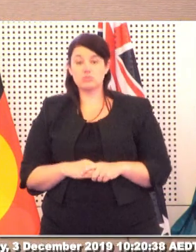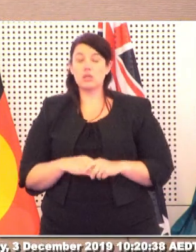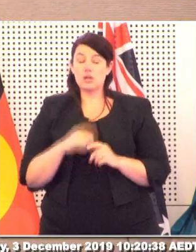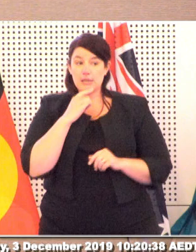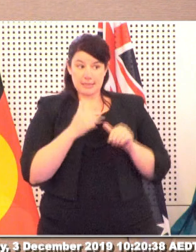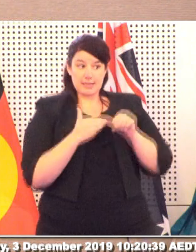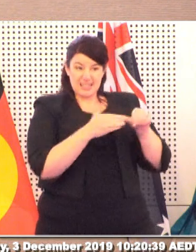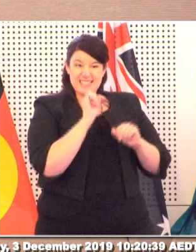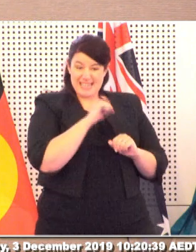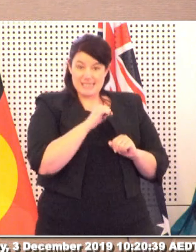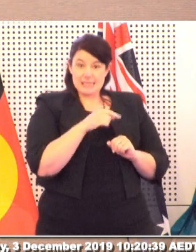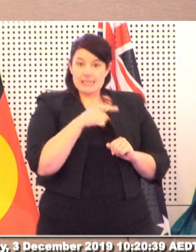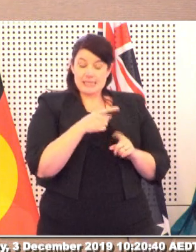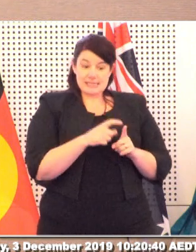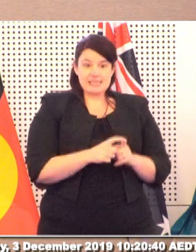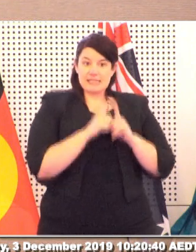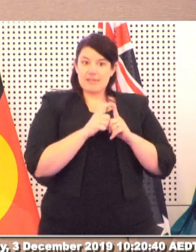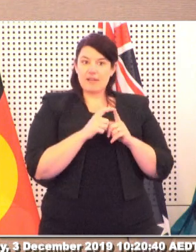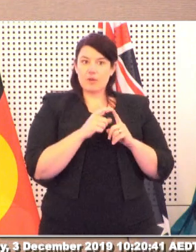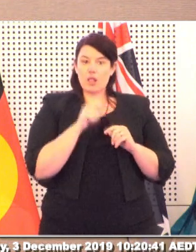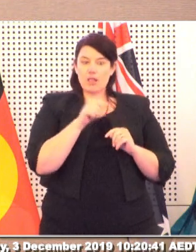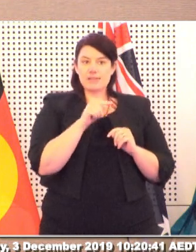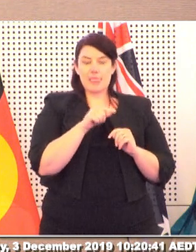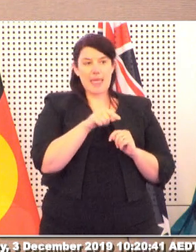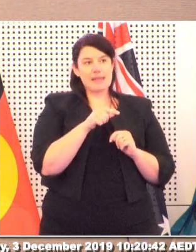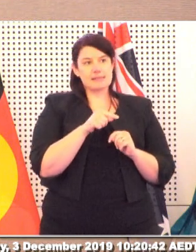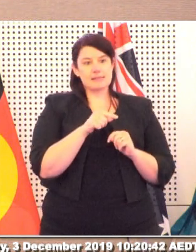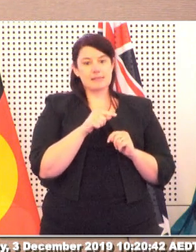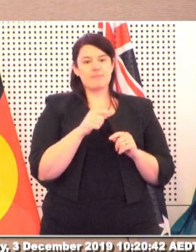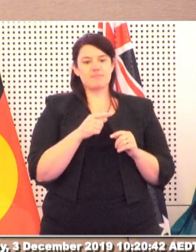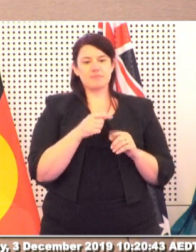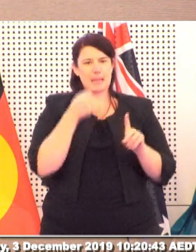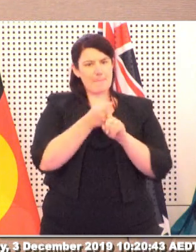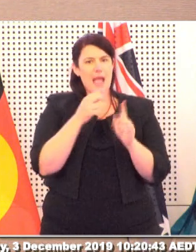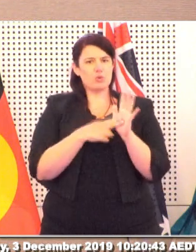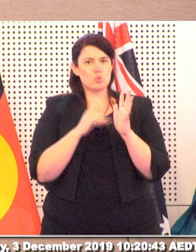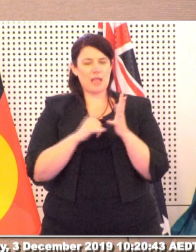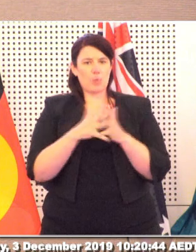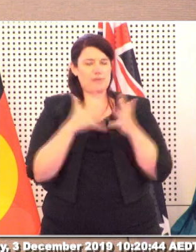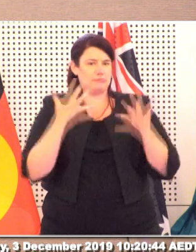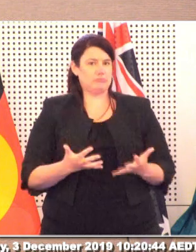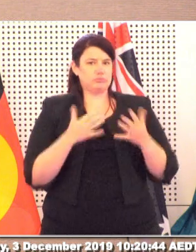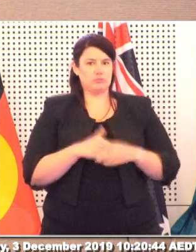It has been, I think, quite a significant driver of deinstitutionalisation in New South Wales. That was 1983.